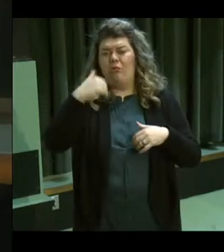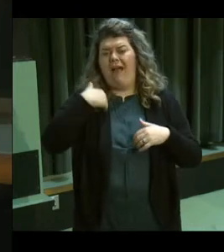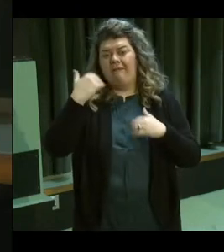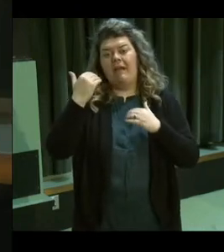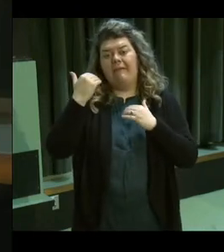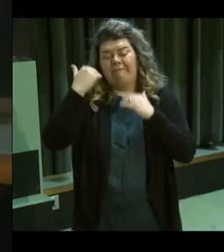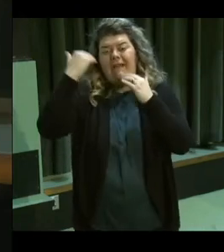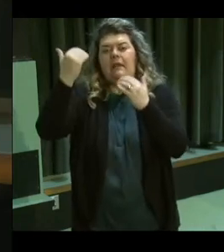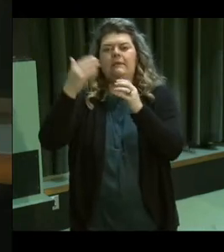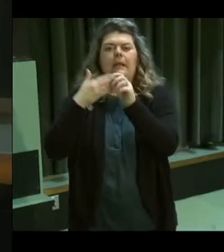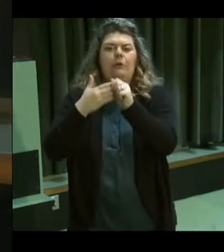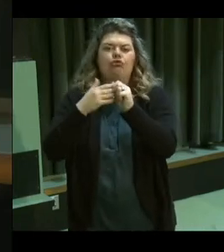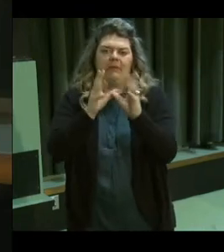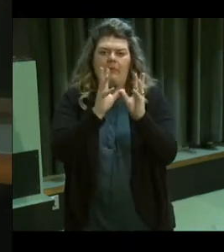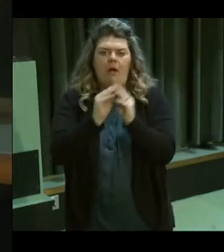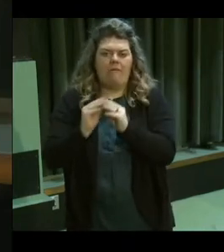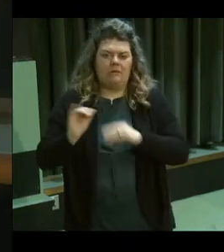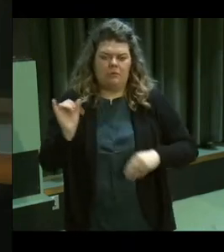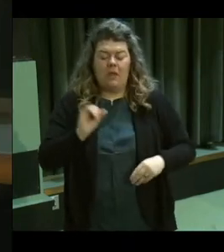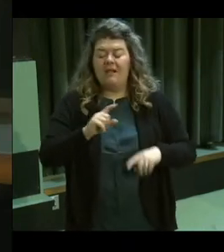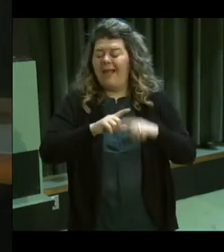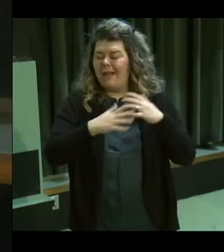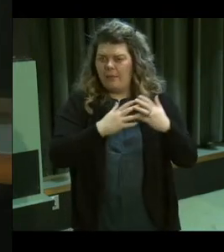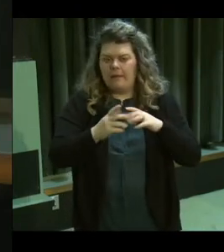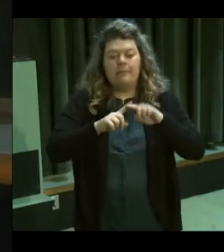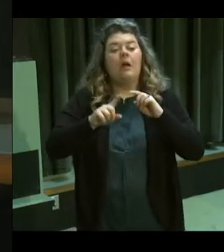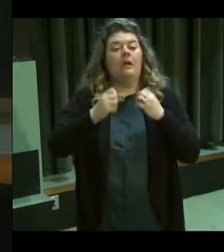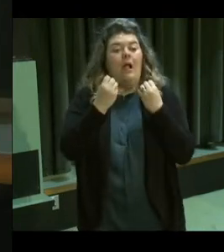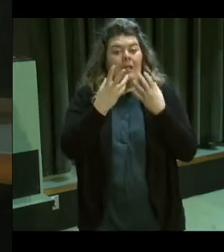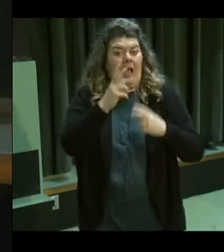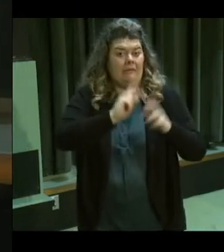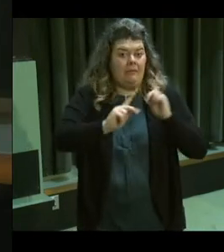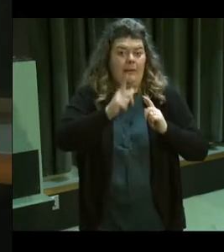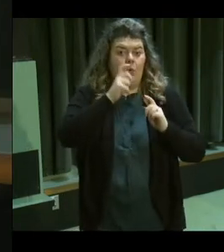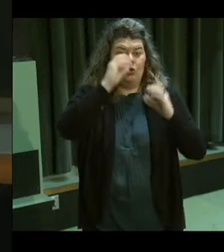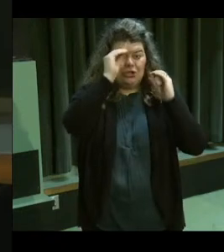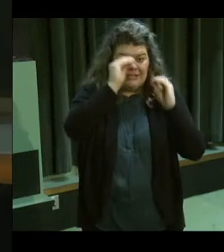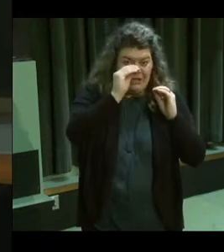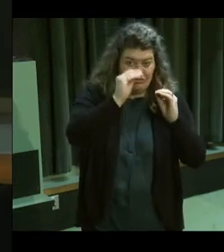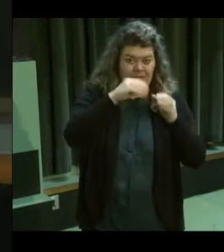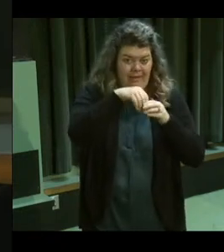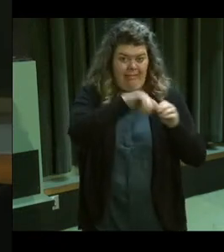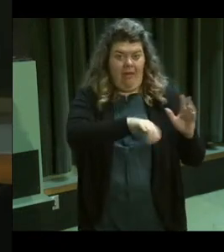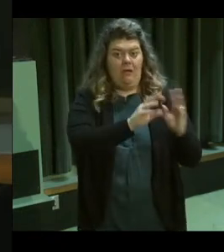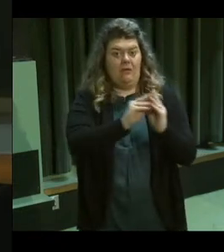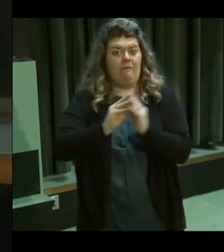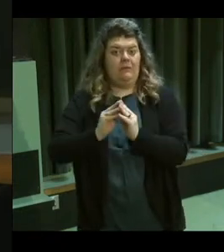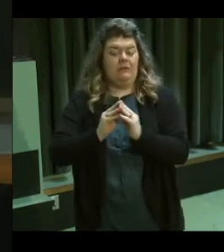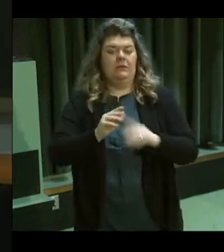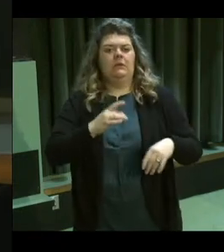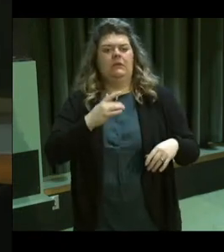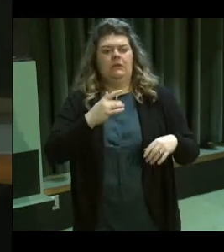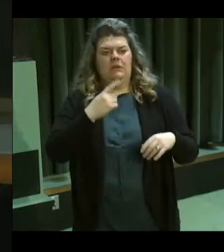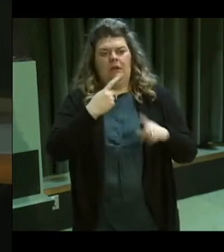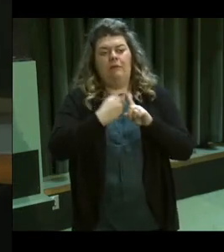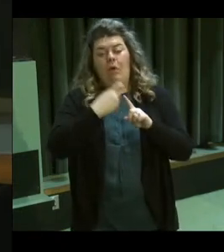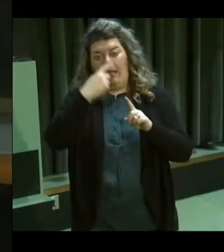know anyone but all of the